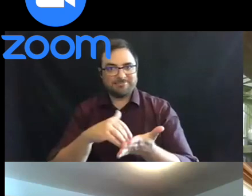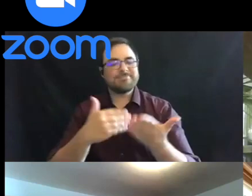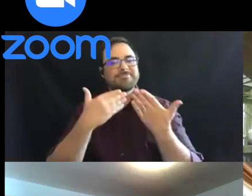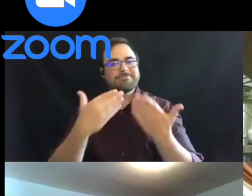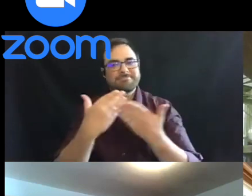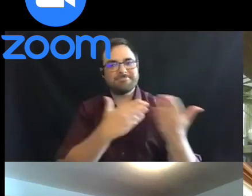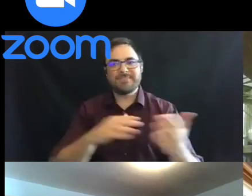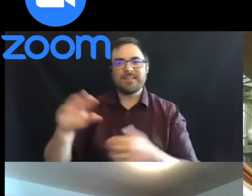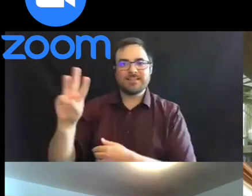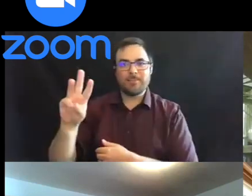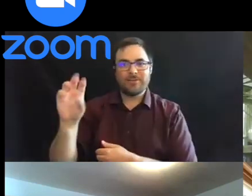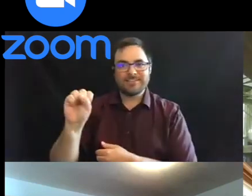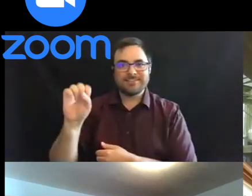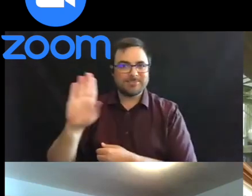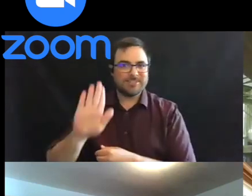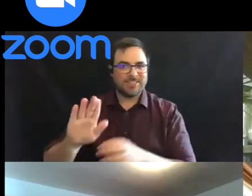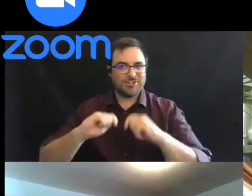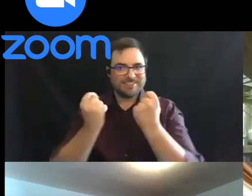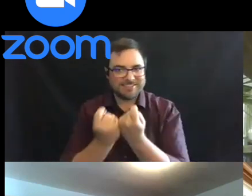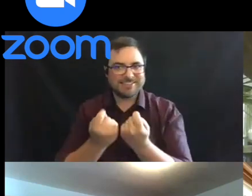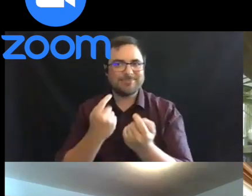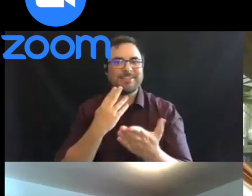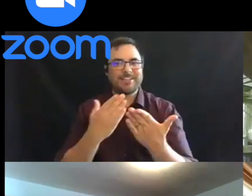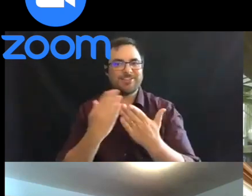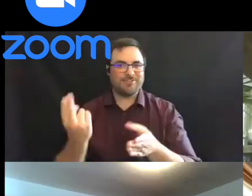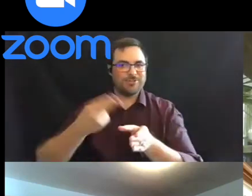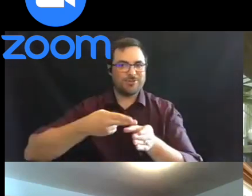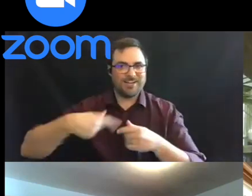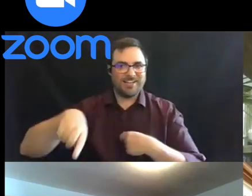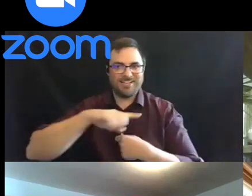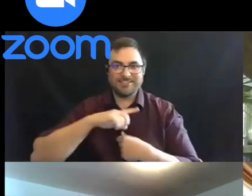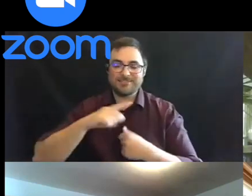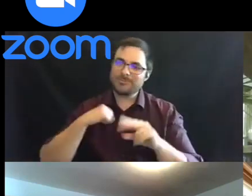team for joining us and look forward to more collaborations and more exciting stuff coming